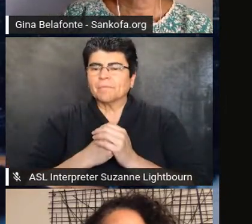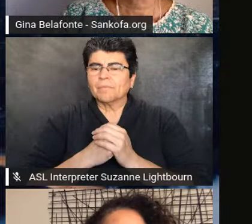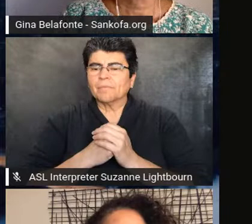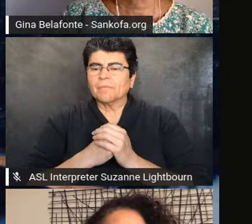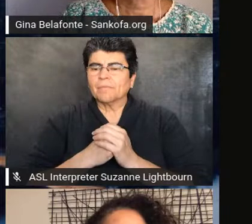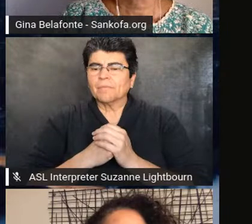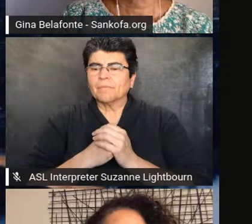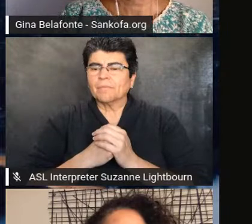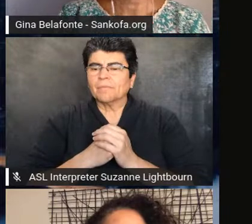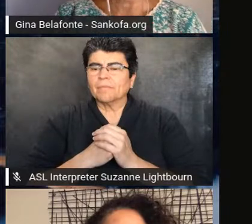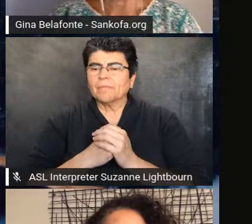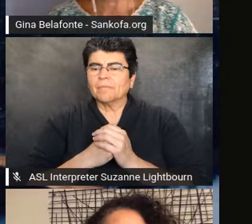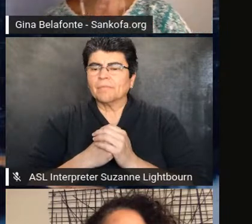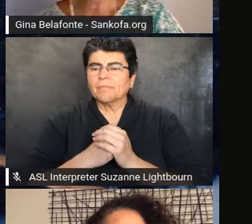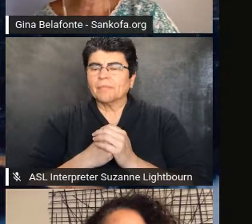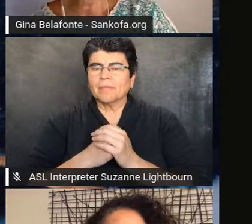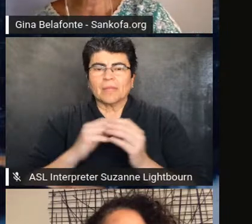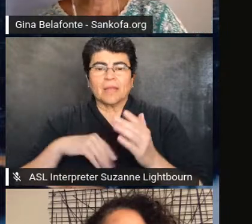Can we go to the next slide, please?